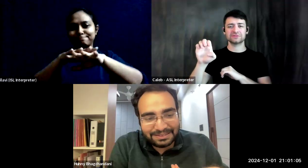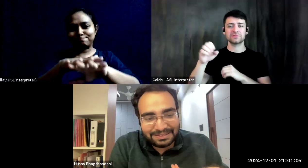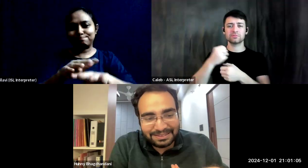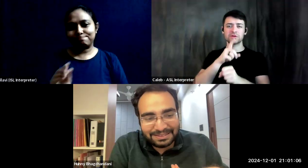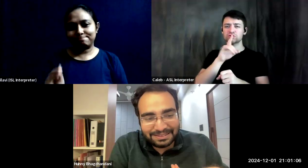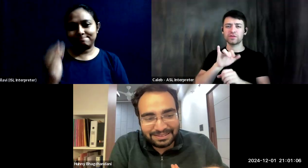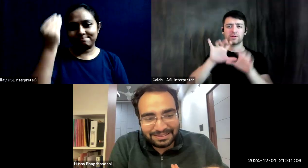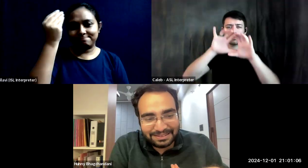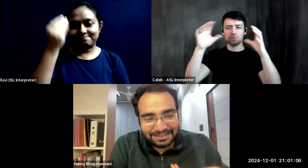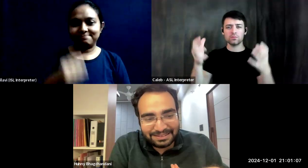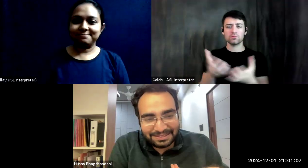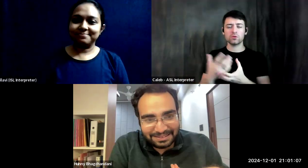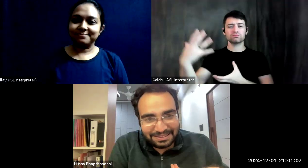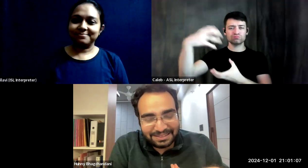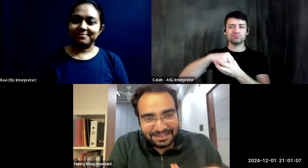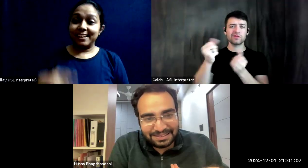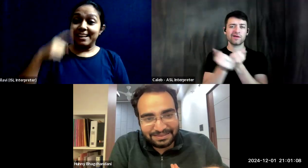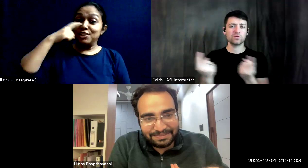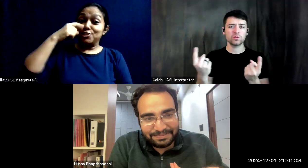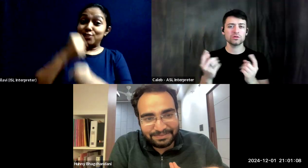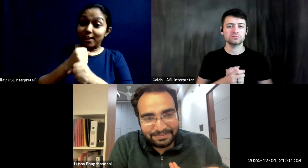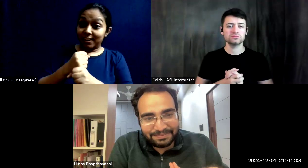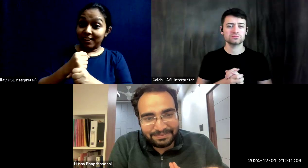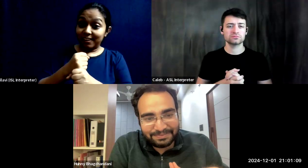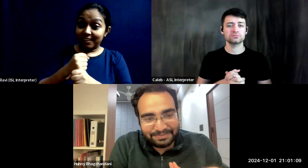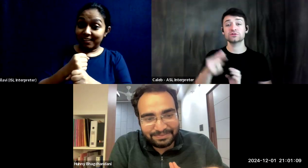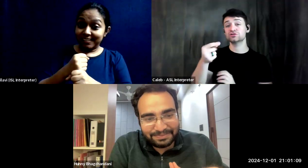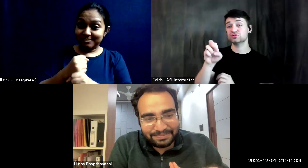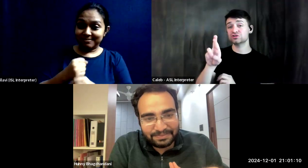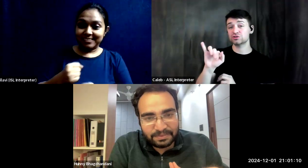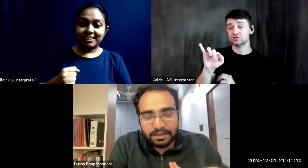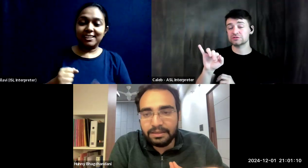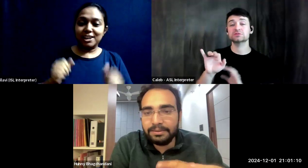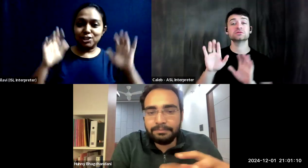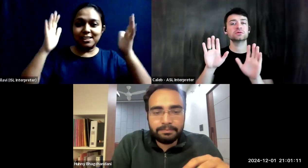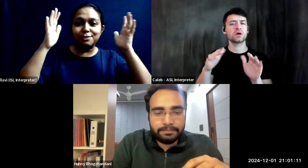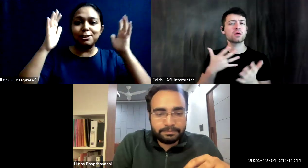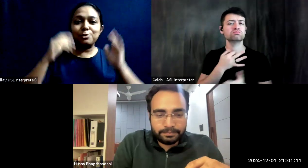[Geri speaking] This is Geri. Hunny, is there a particular email that people can